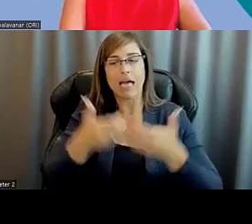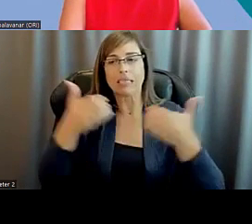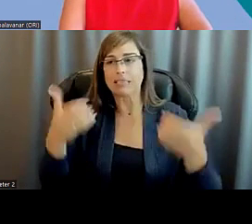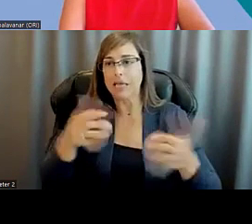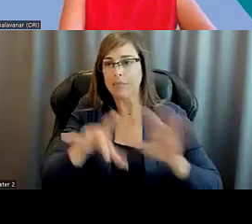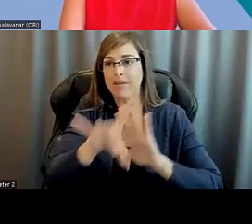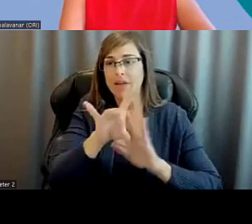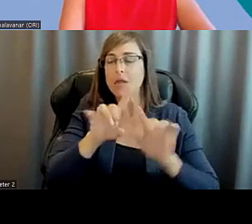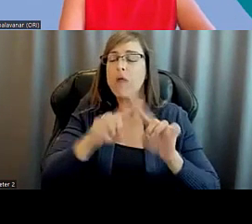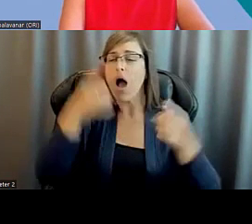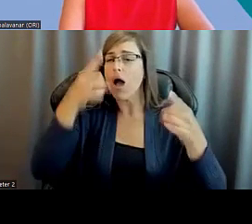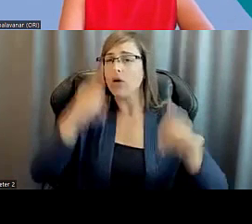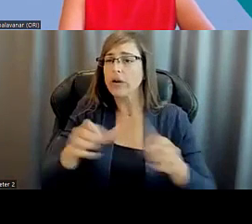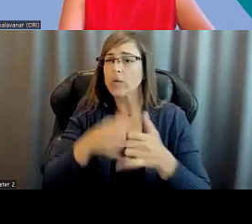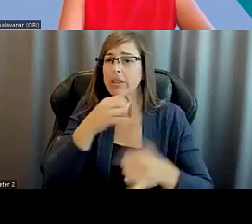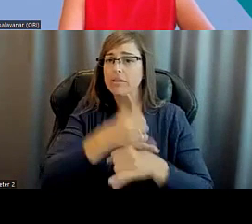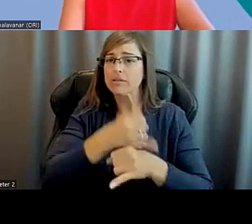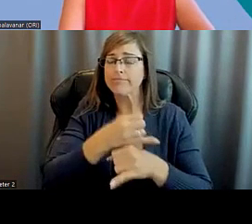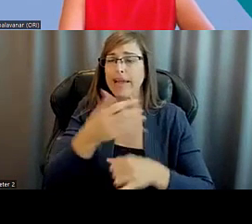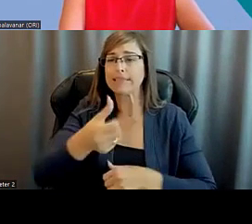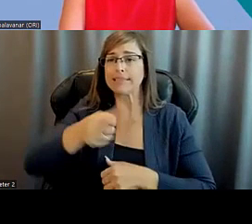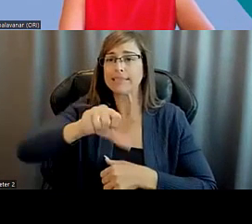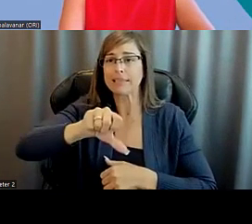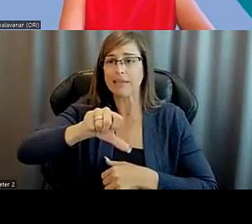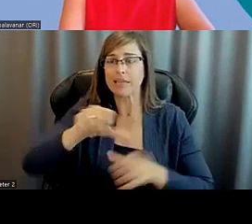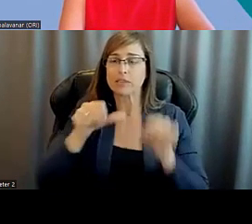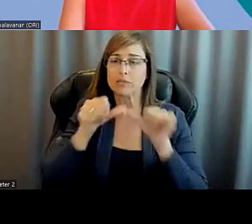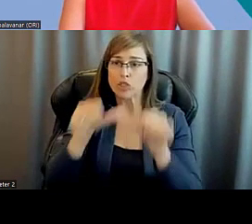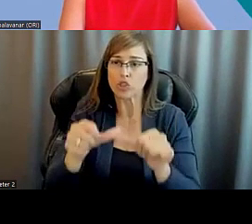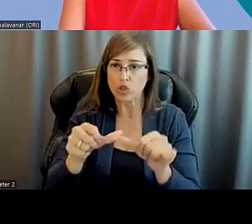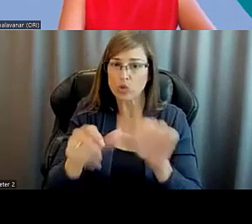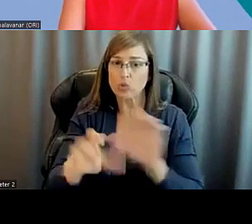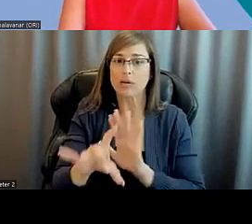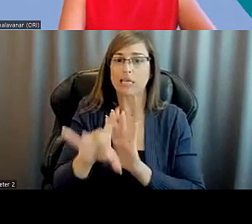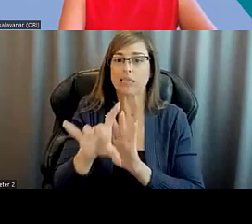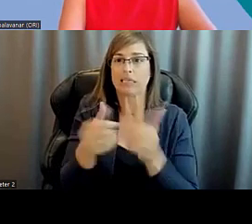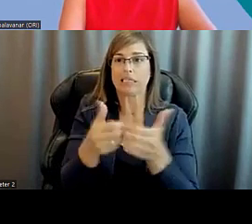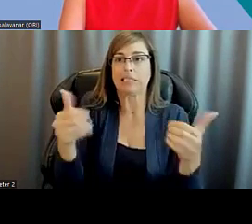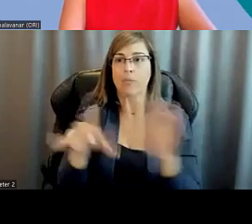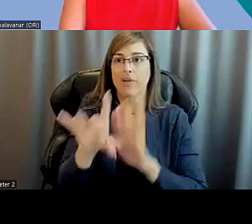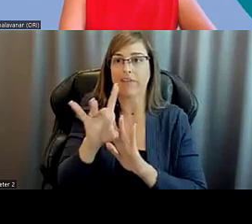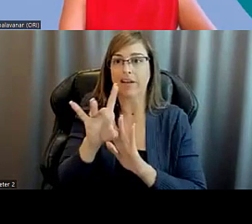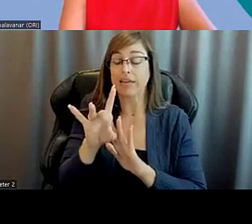with the institution and decline to pursue a separate finding. And when we make a finding,